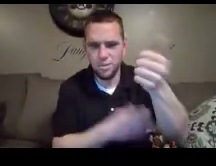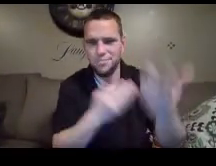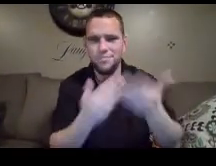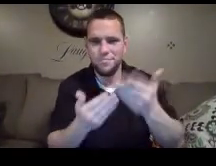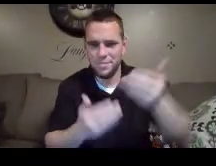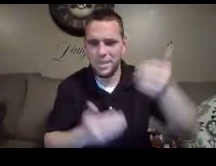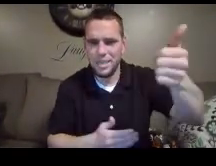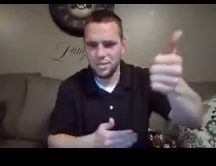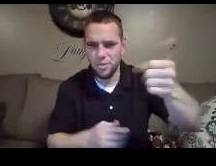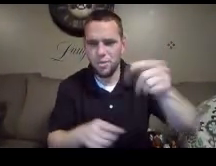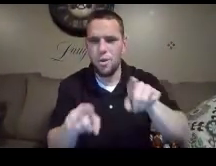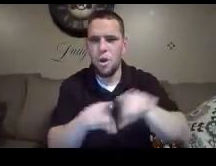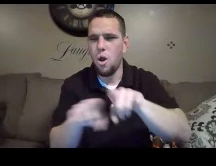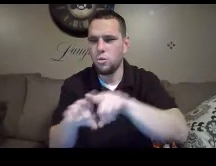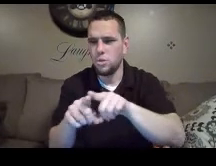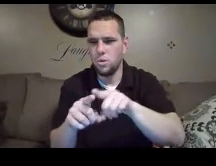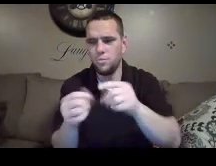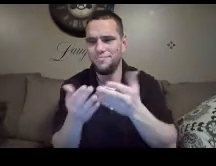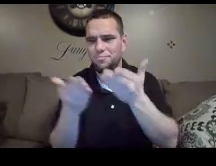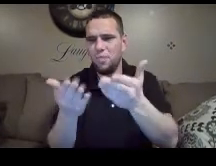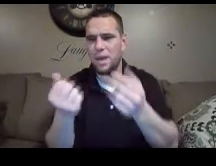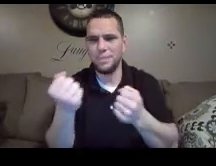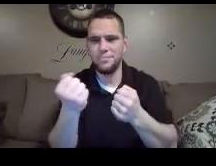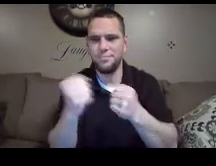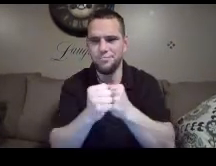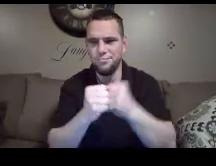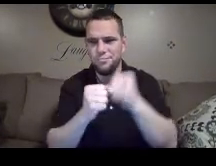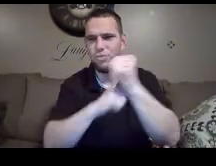And I will say that when you export to PDF, if you choose to do that,